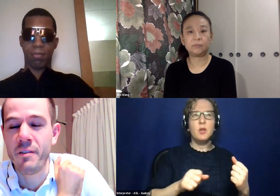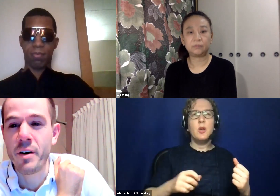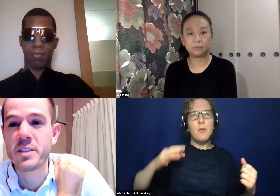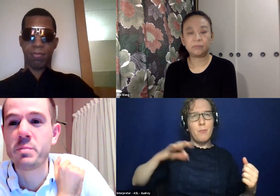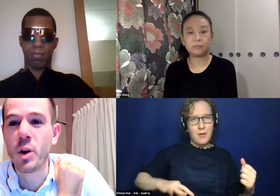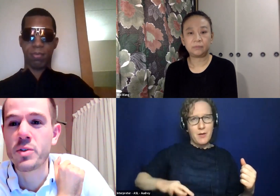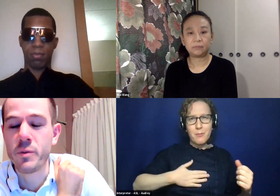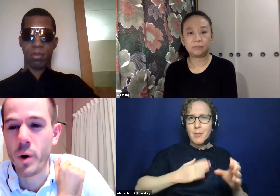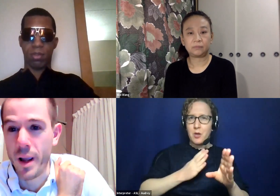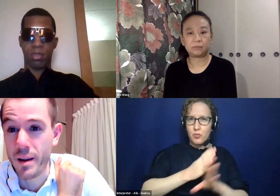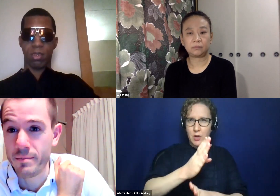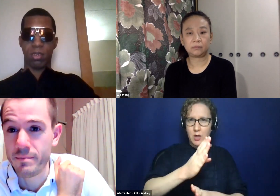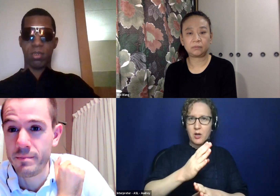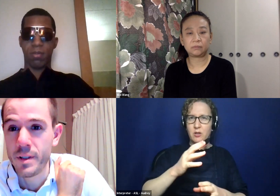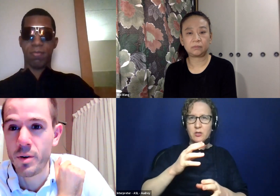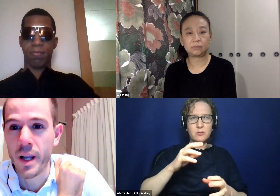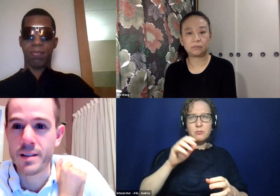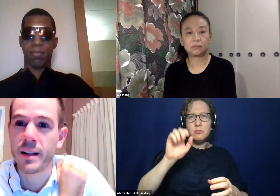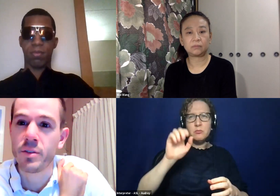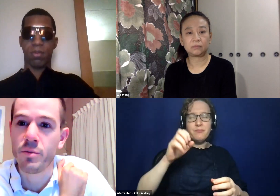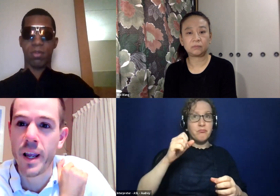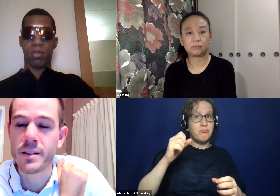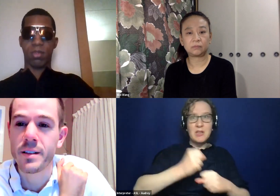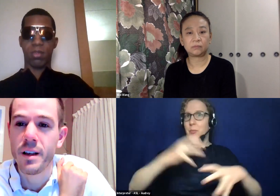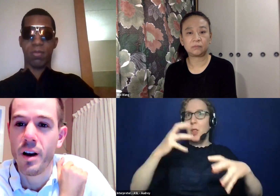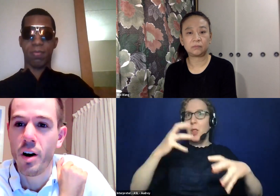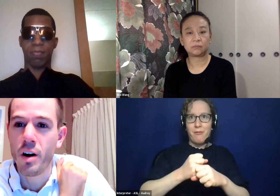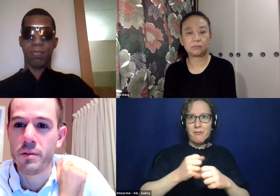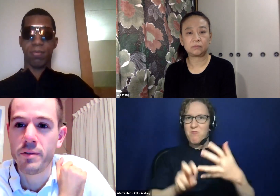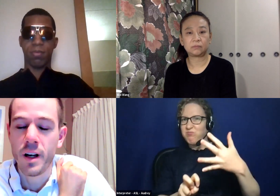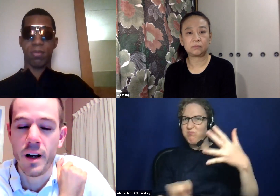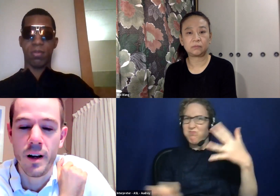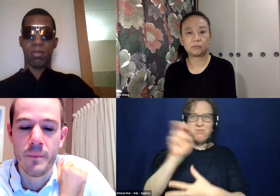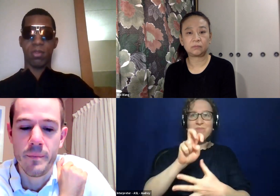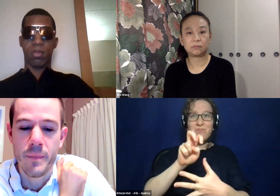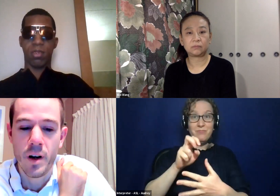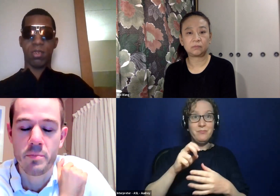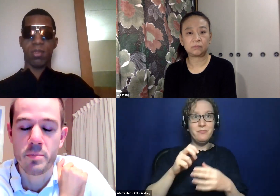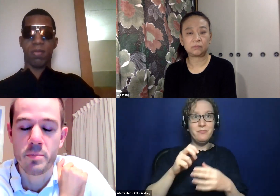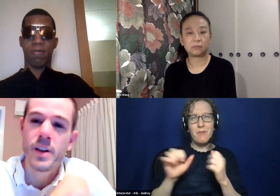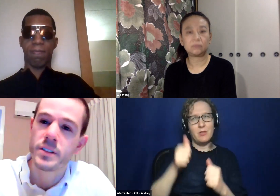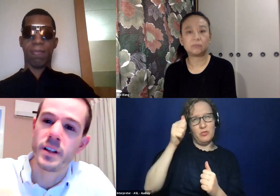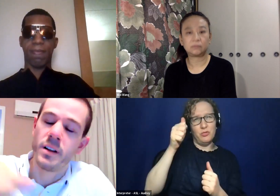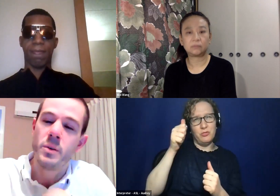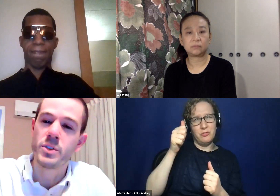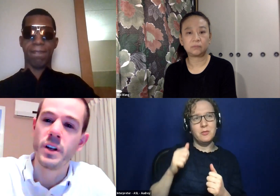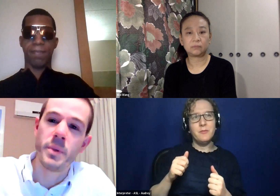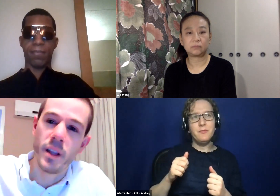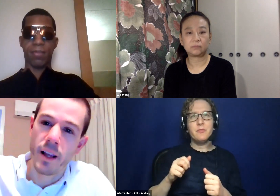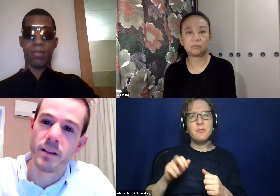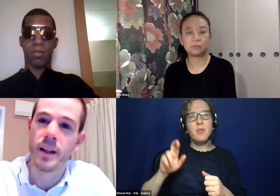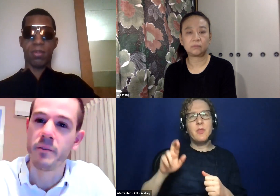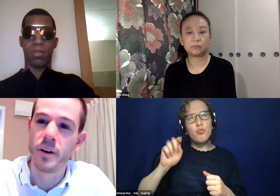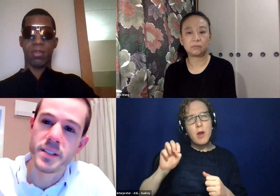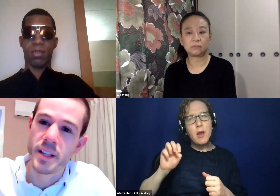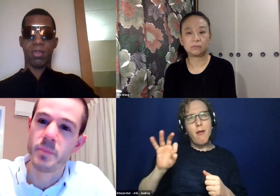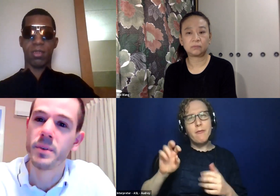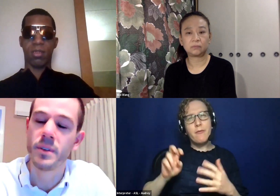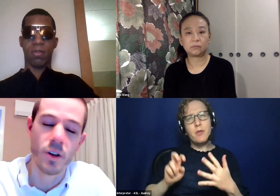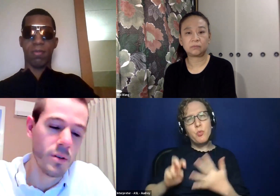a very explosive way, okay? It's like the rate of progression was going to be, like, very steep, you